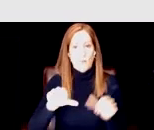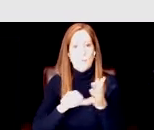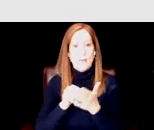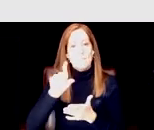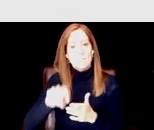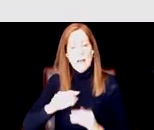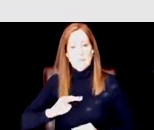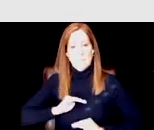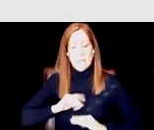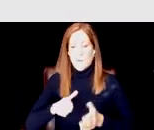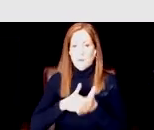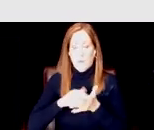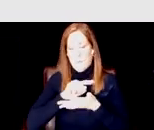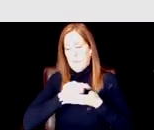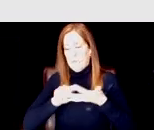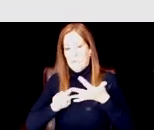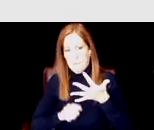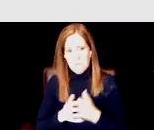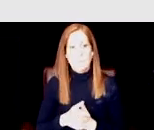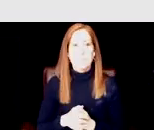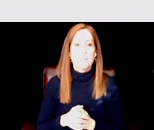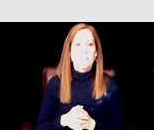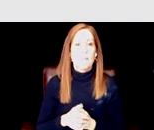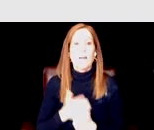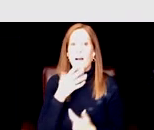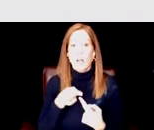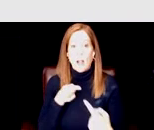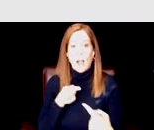several requirements. Color contrast must meet